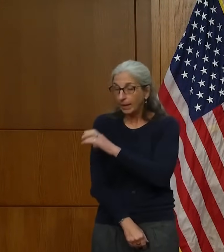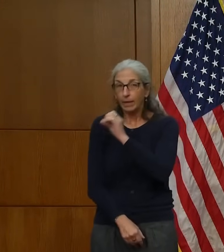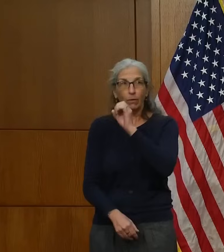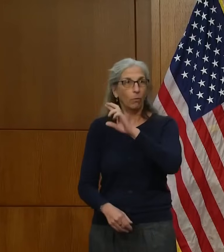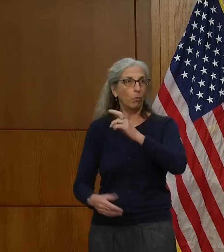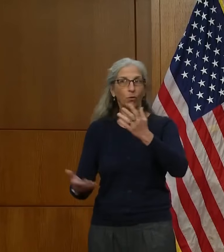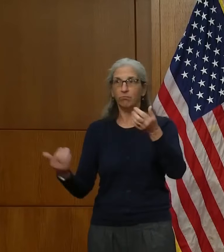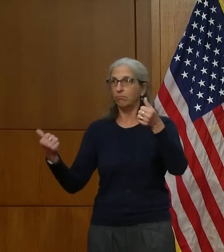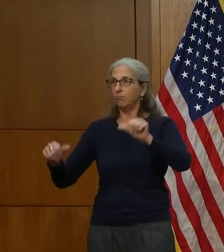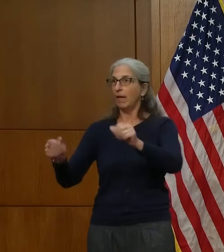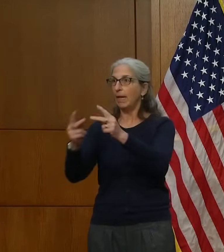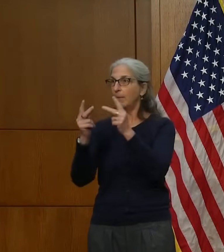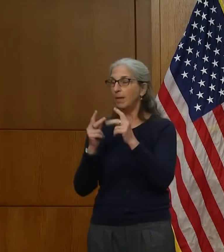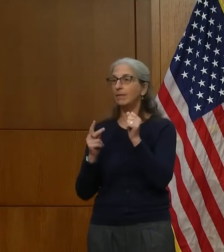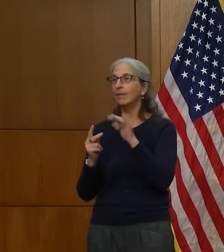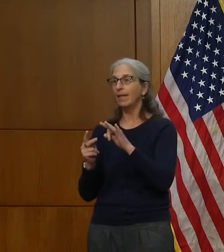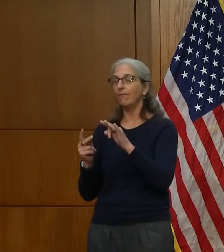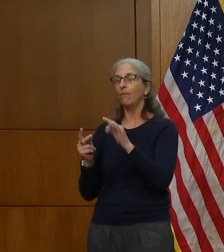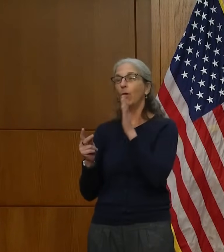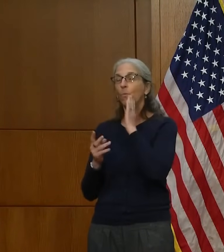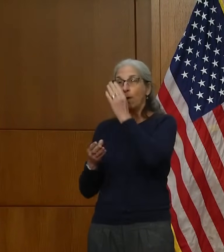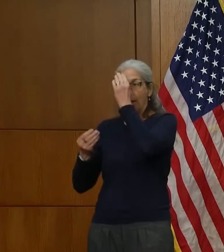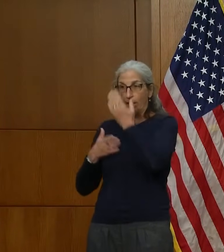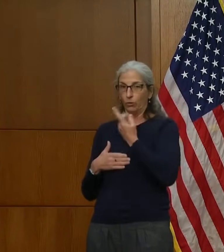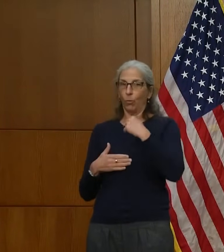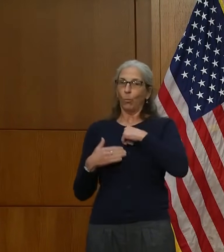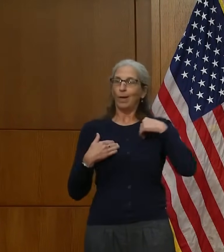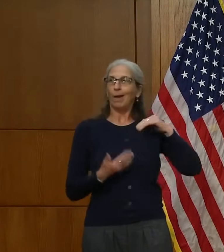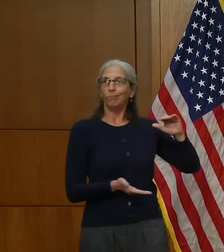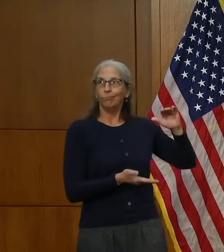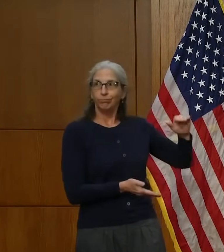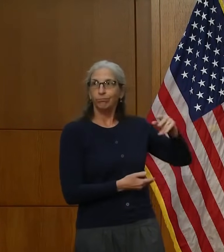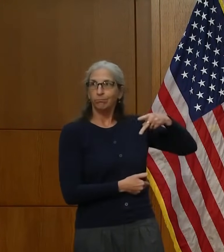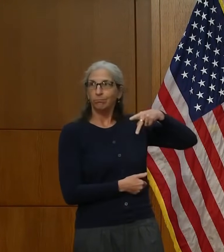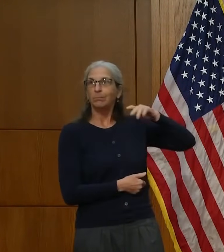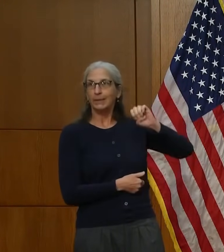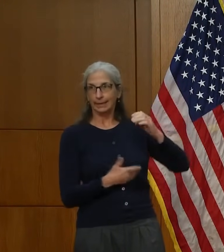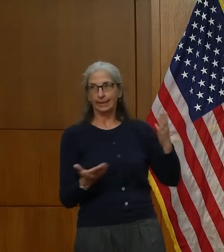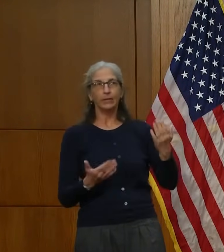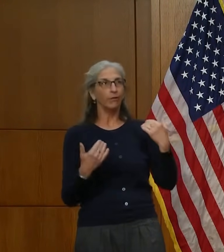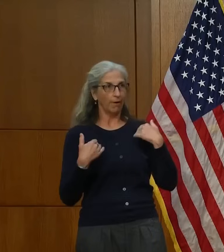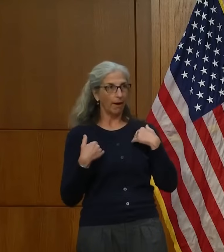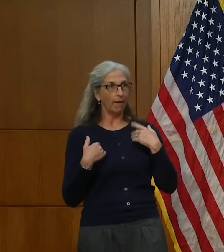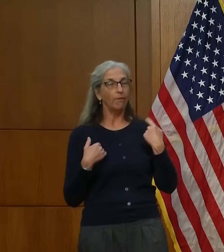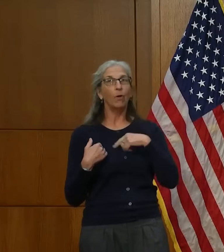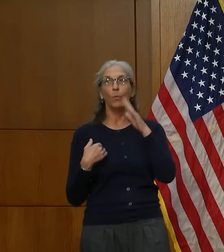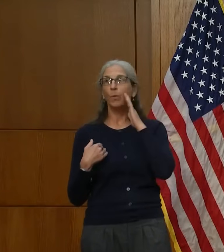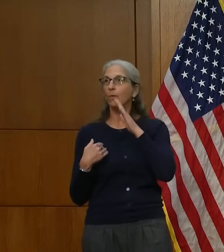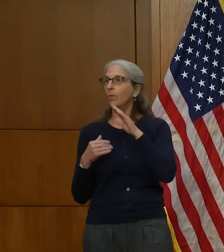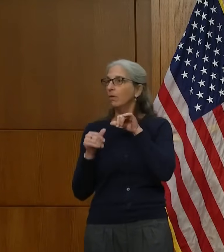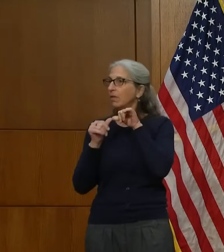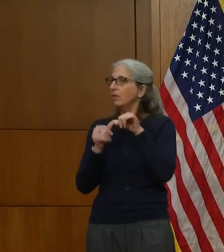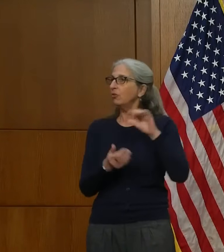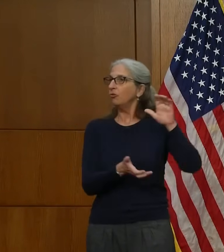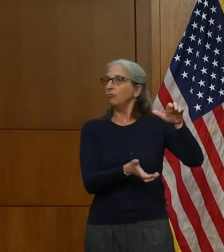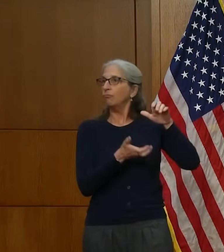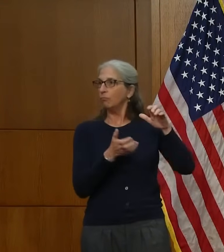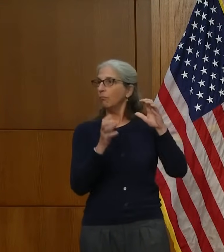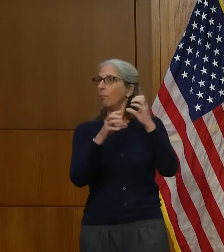THERE'S ANYBODY ACROSS THE COMMONWEALTH, YOU KNOW WHETHER IT BE OUR CLINICS ARE WHATEVER